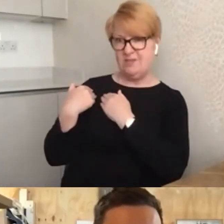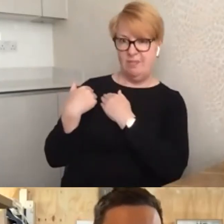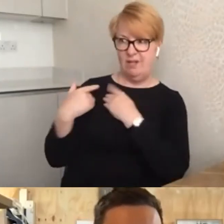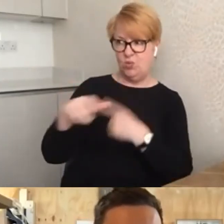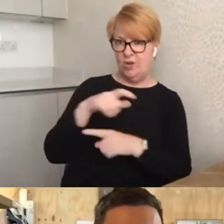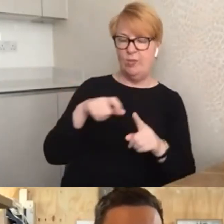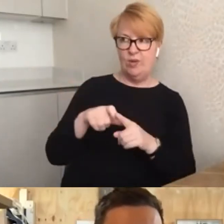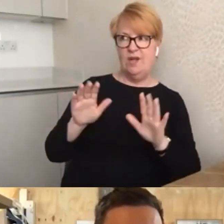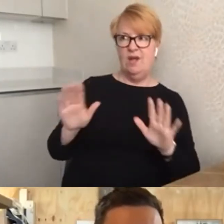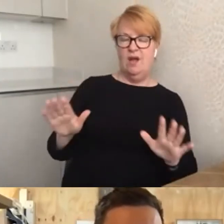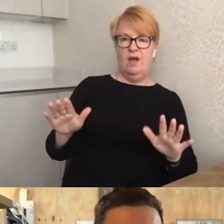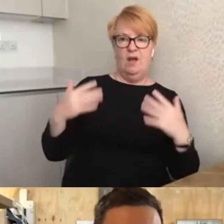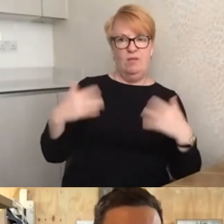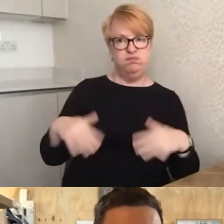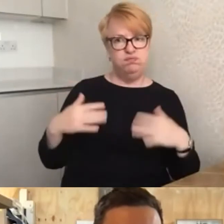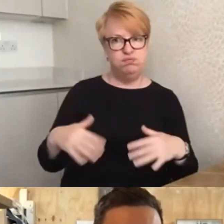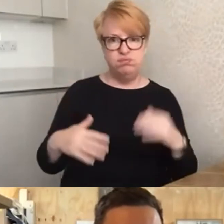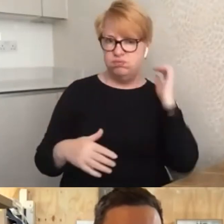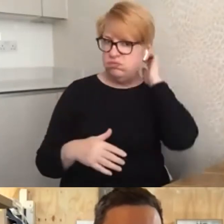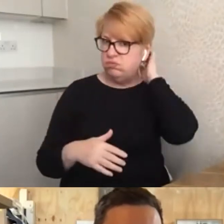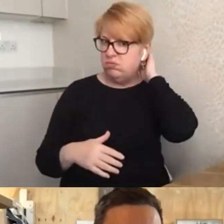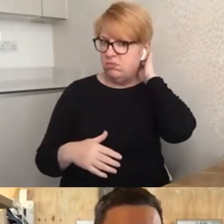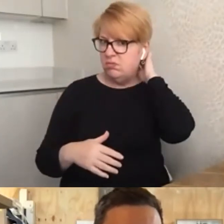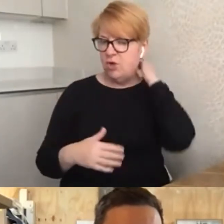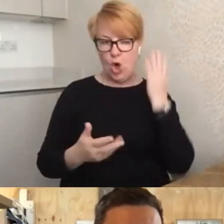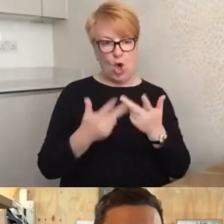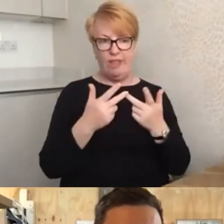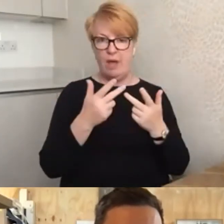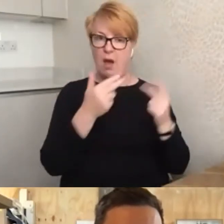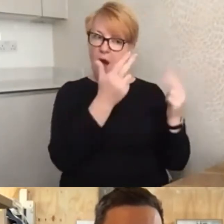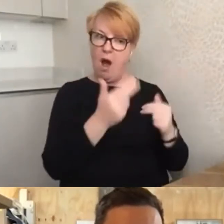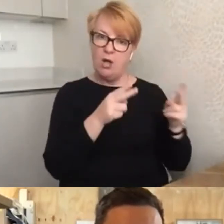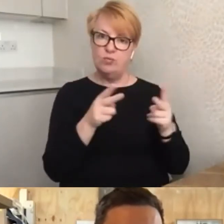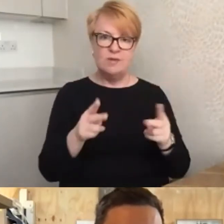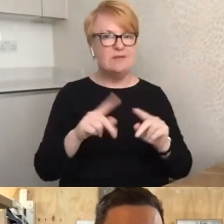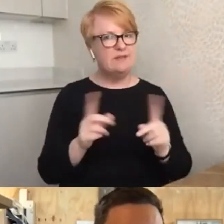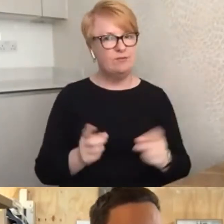It's not the same as many other arts types jobs. There's a question further on down the bottom,